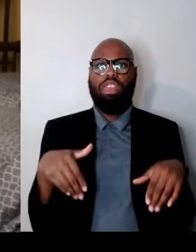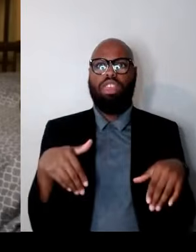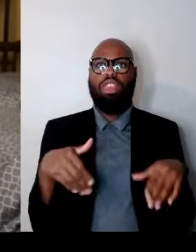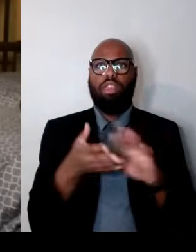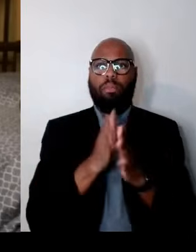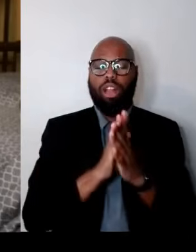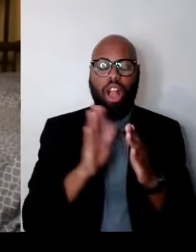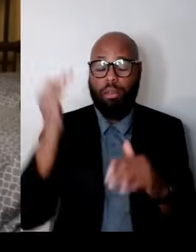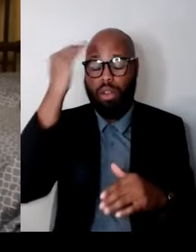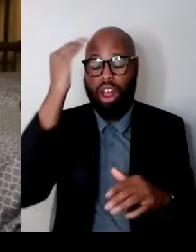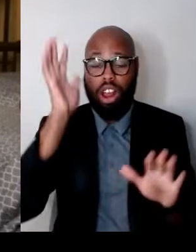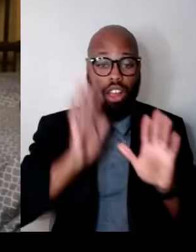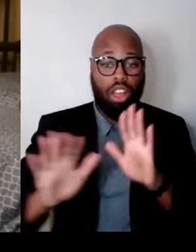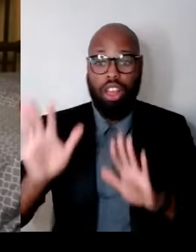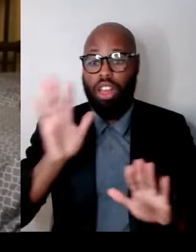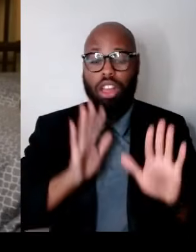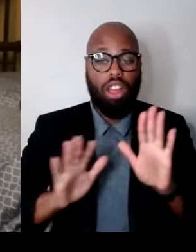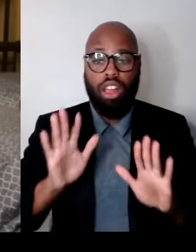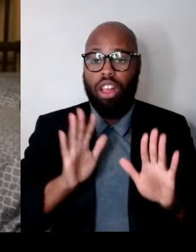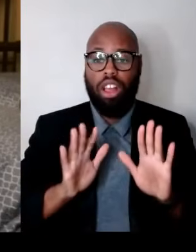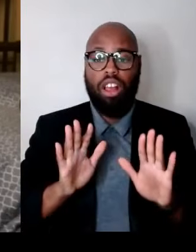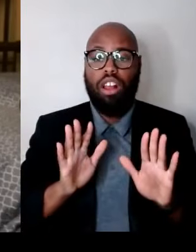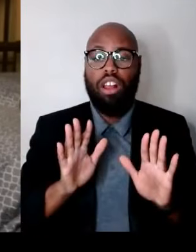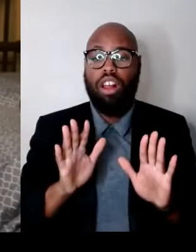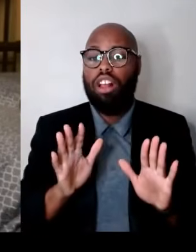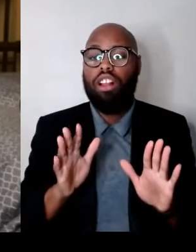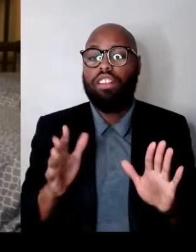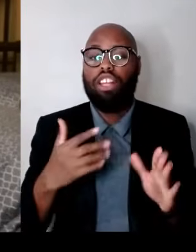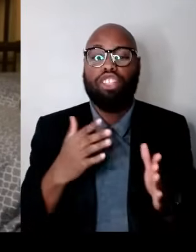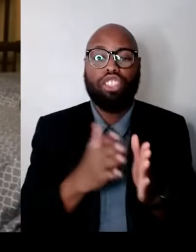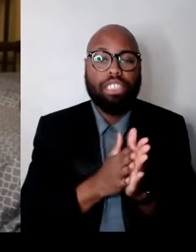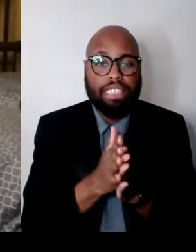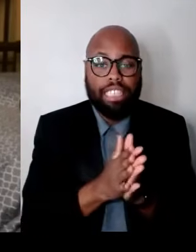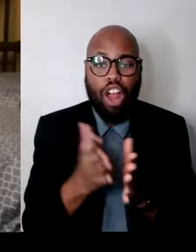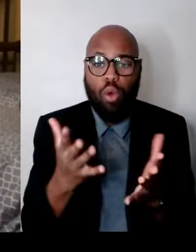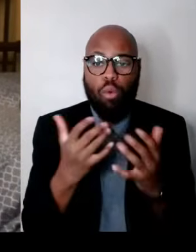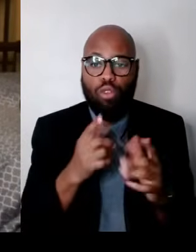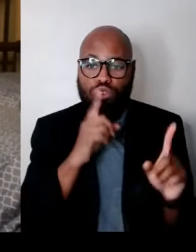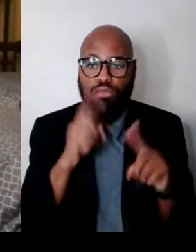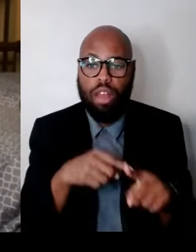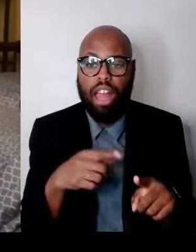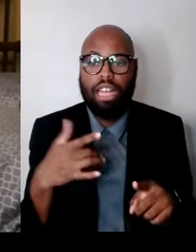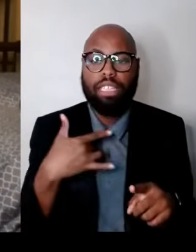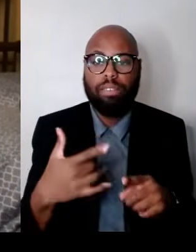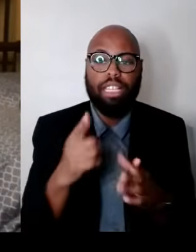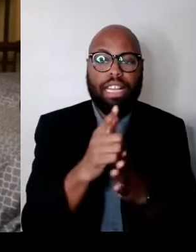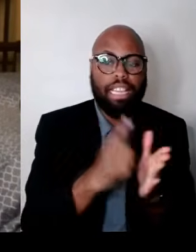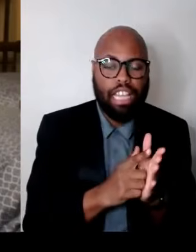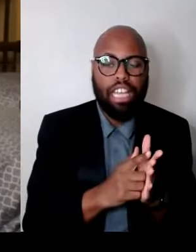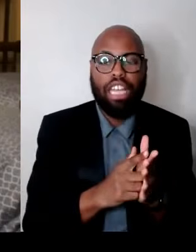then there's a desire for a response and it's often legal, humanitarian, or medical response,